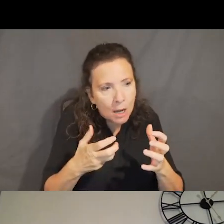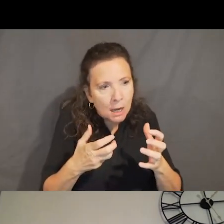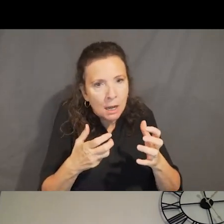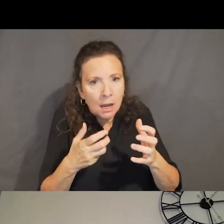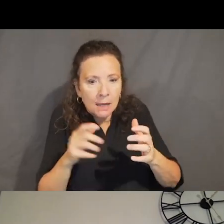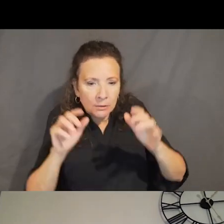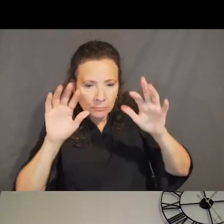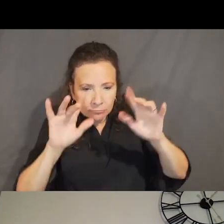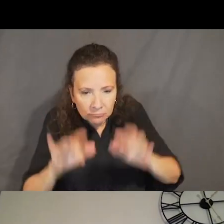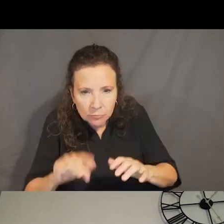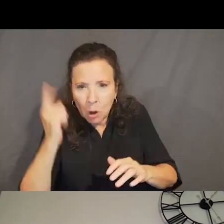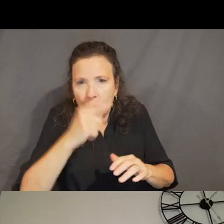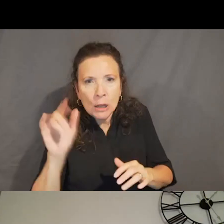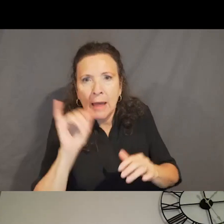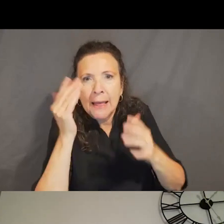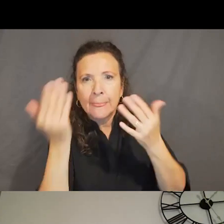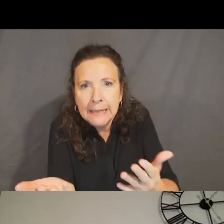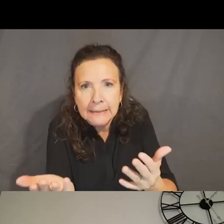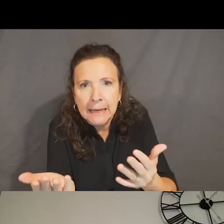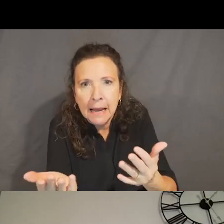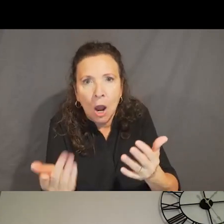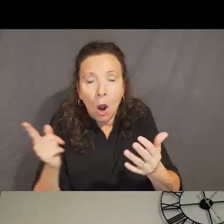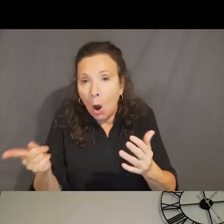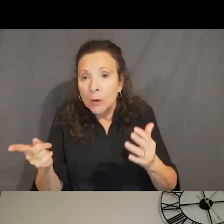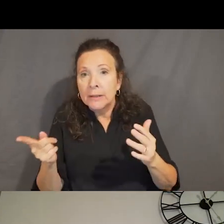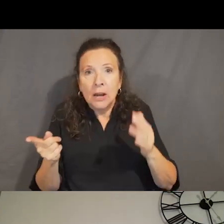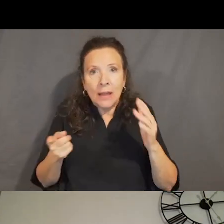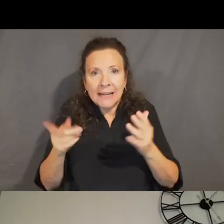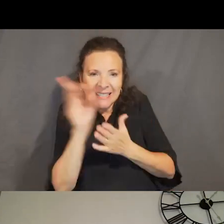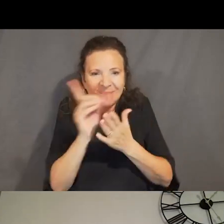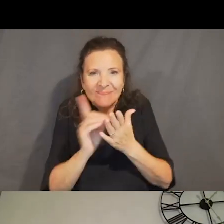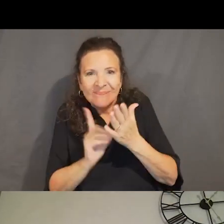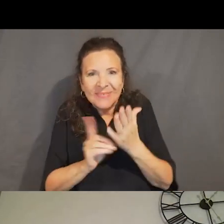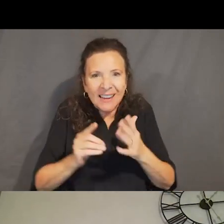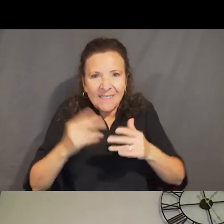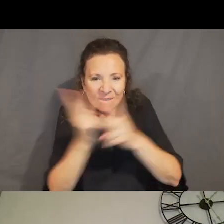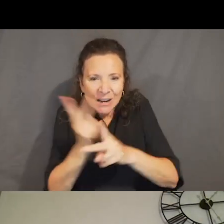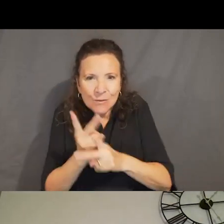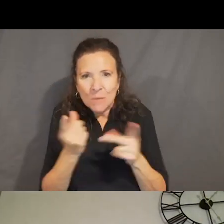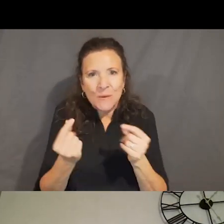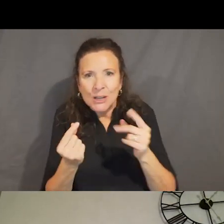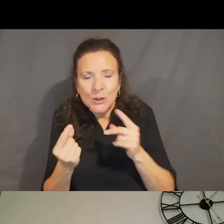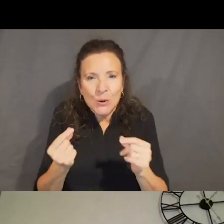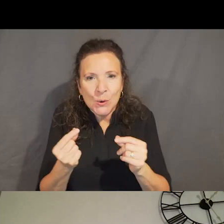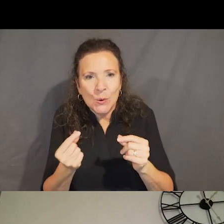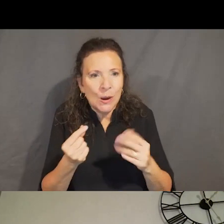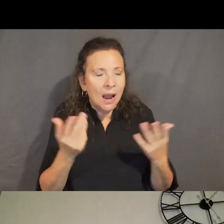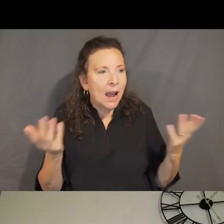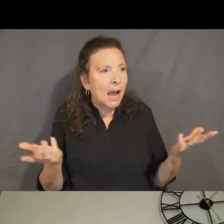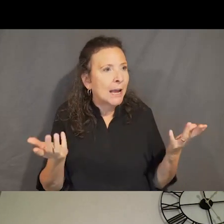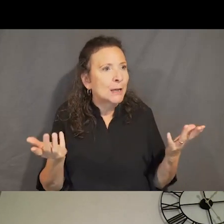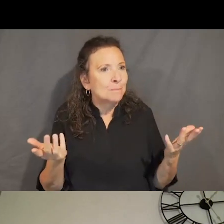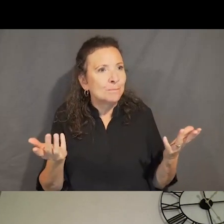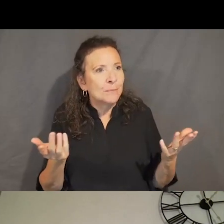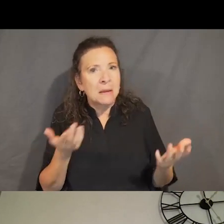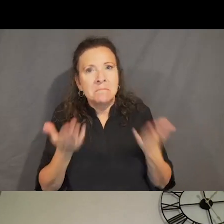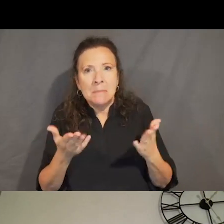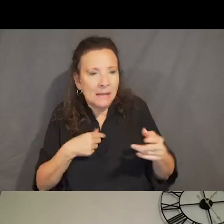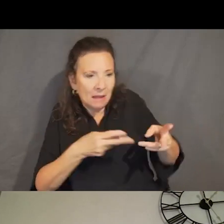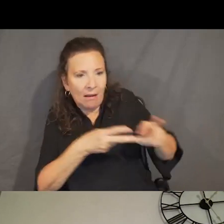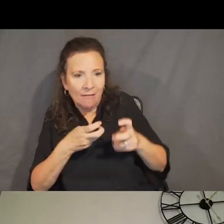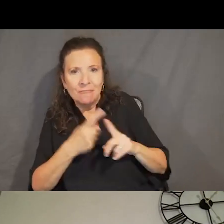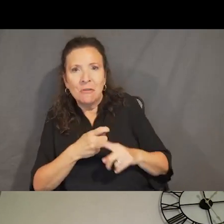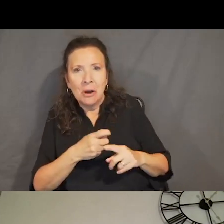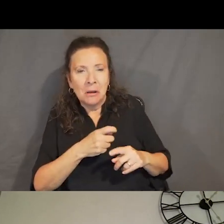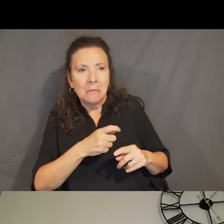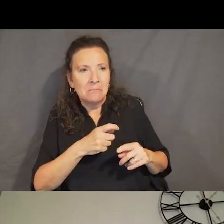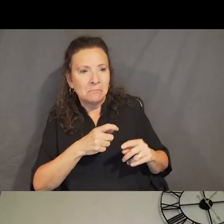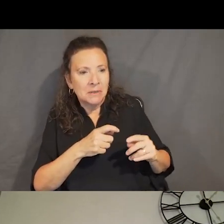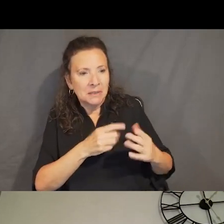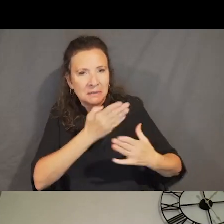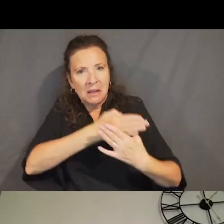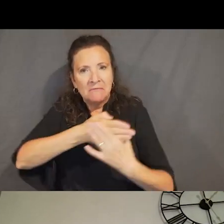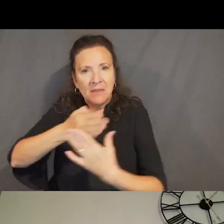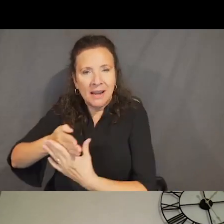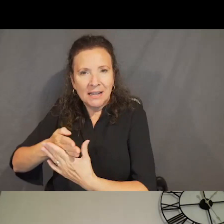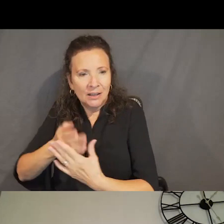this," and they start quoting or designing why they are using a library where everything is put